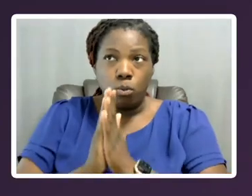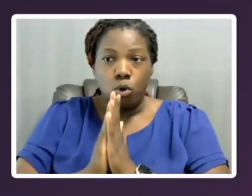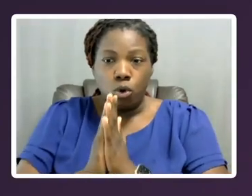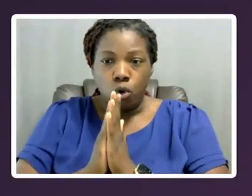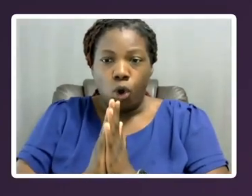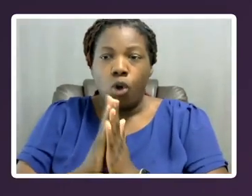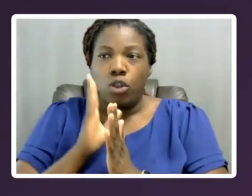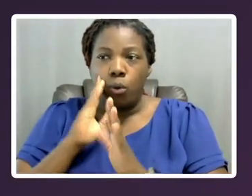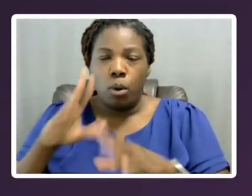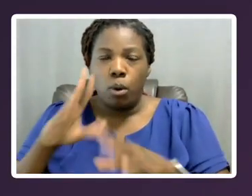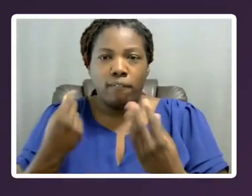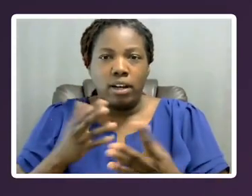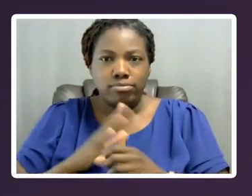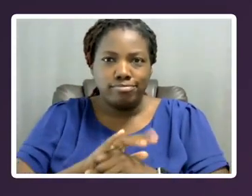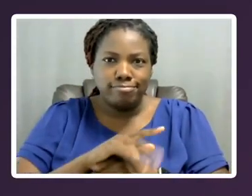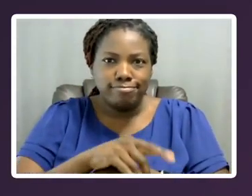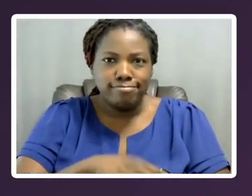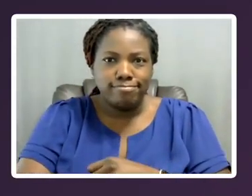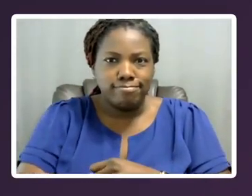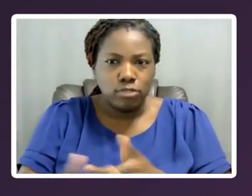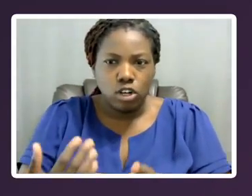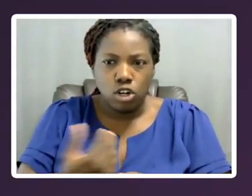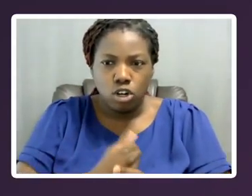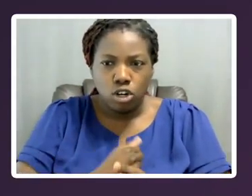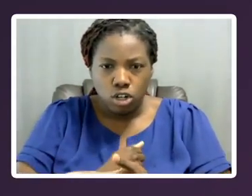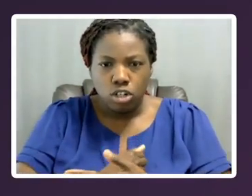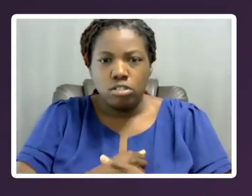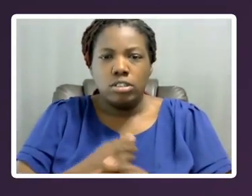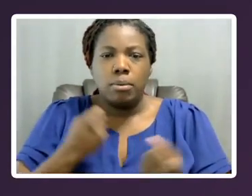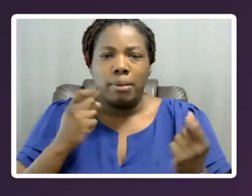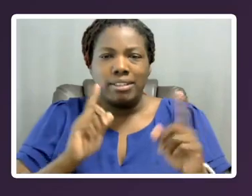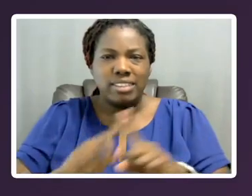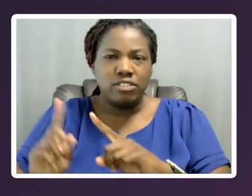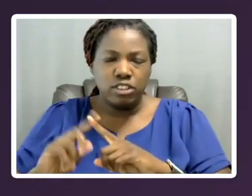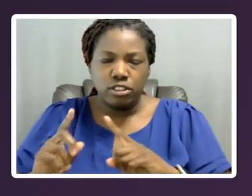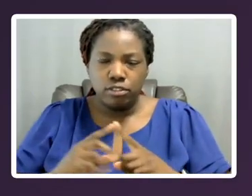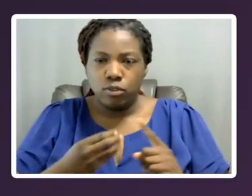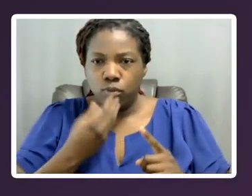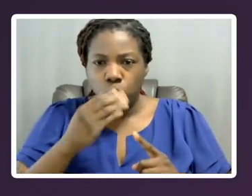Throughout the warm seasons of the year, there were many fruits, strawberries, blueberries,